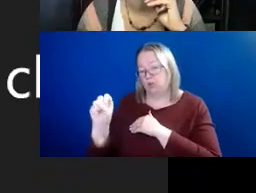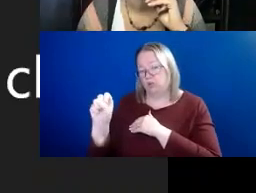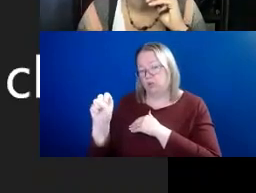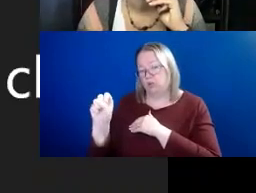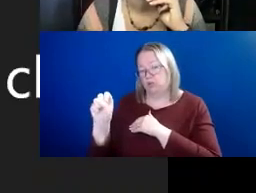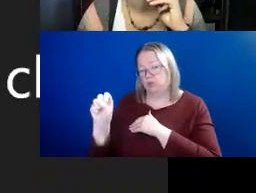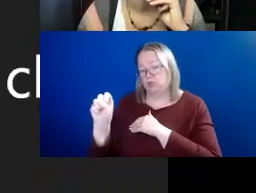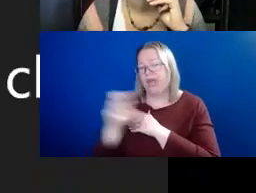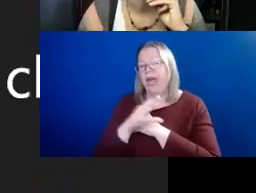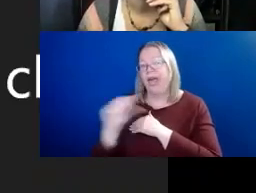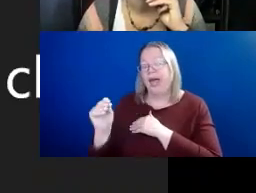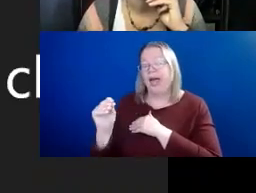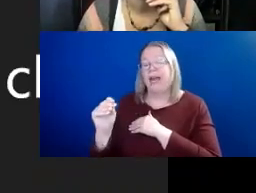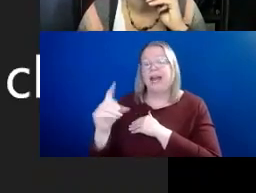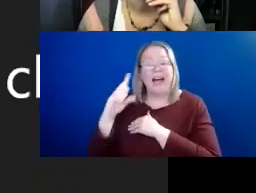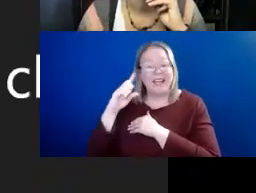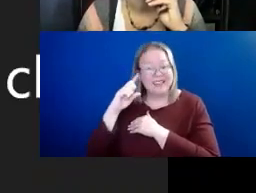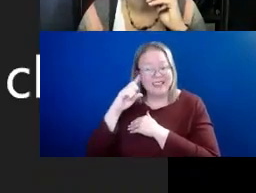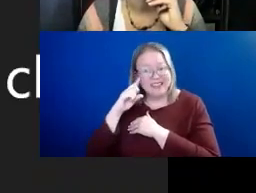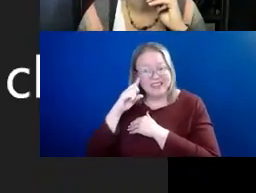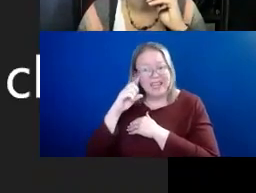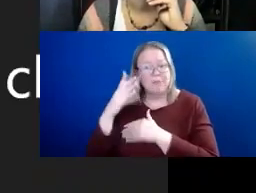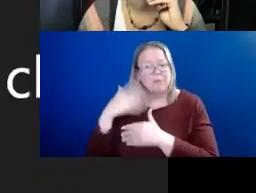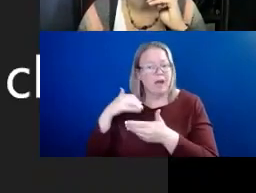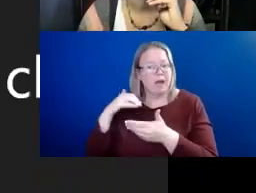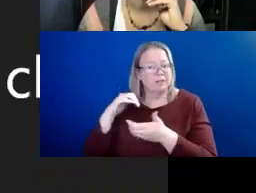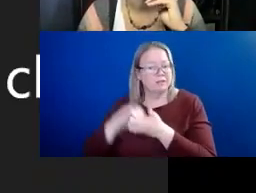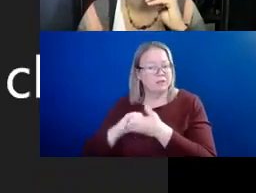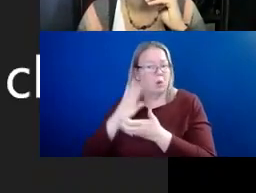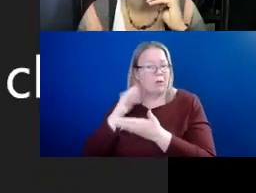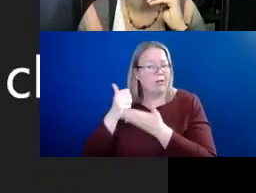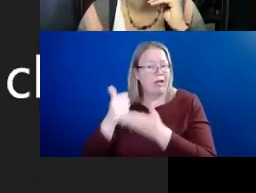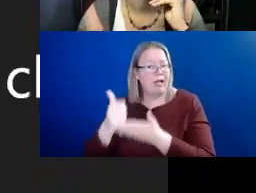13:27:55 . I believe one of my colleagues will help by posting that link in the chat.